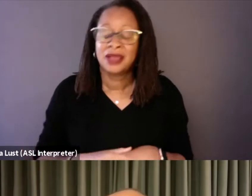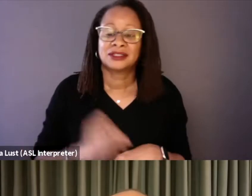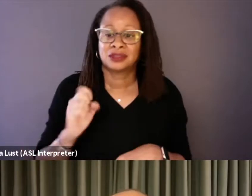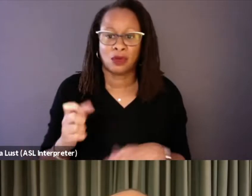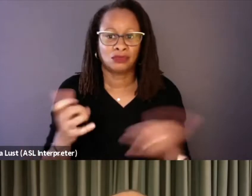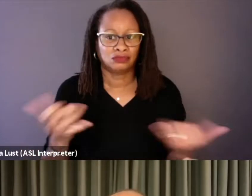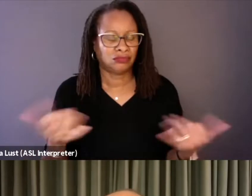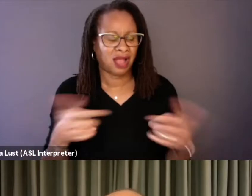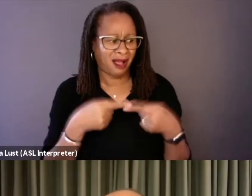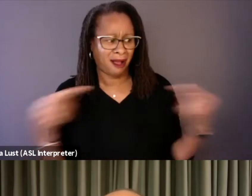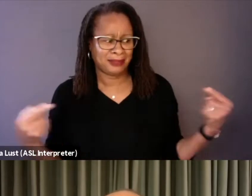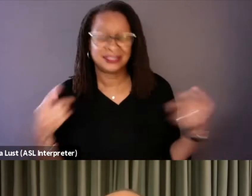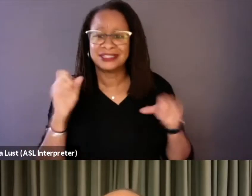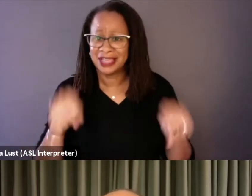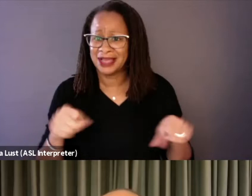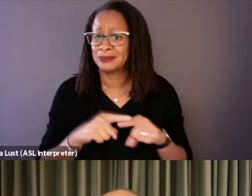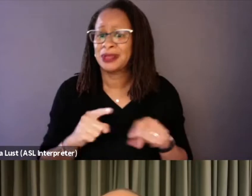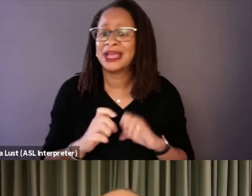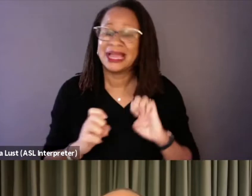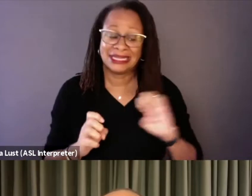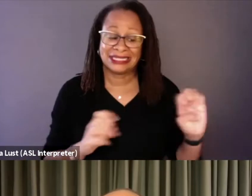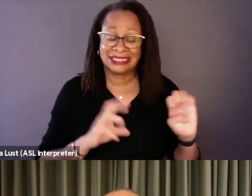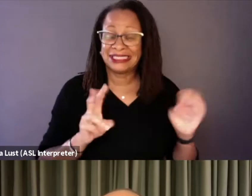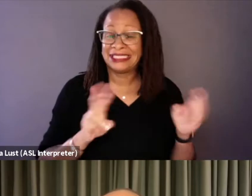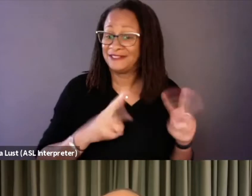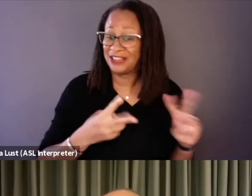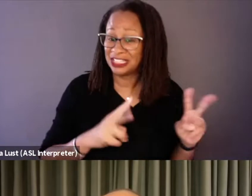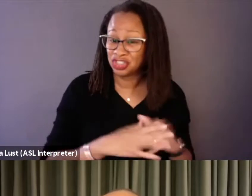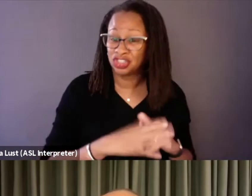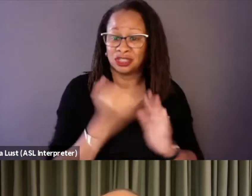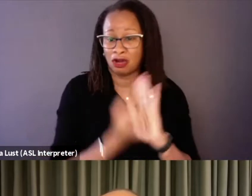they were artists in the East Village in the 80s